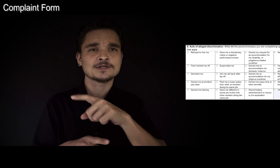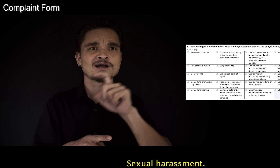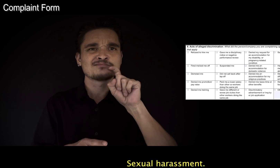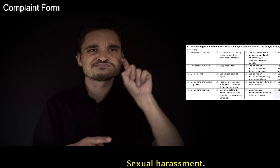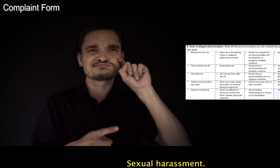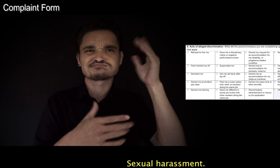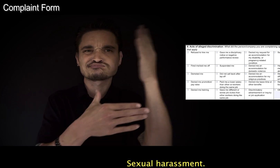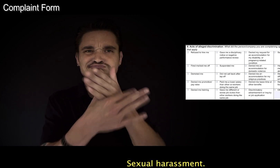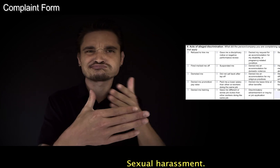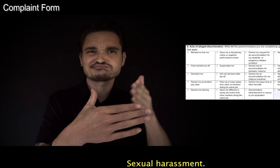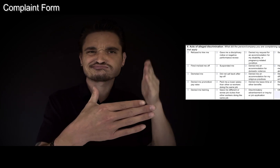Sexual harassment.